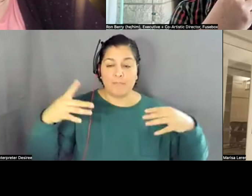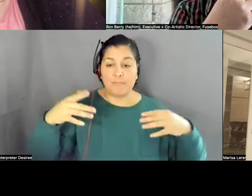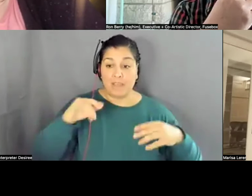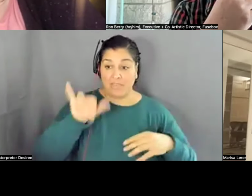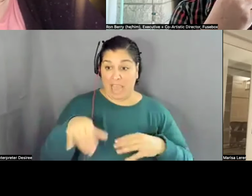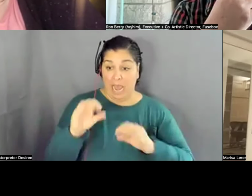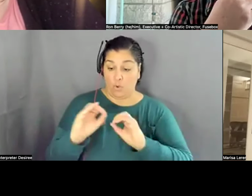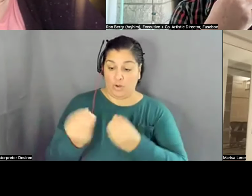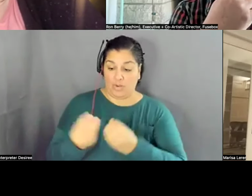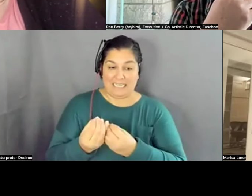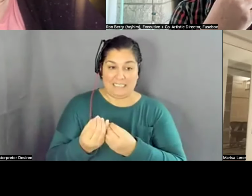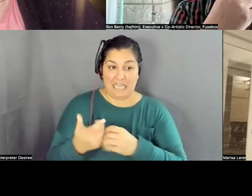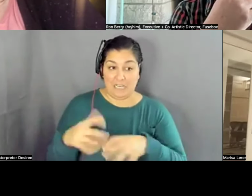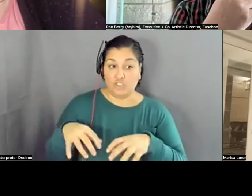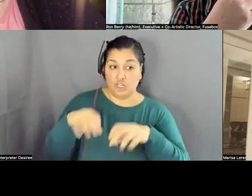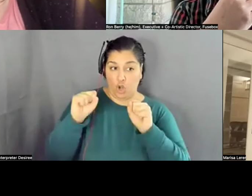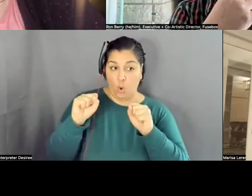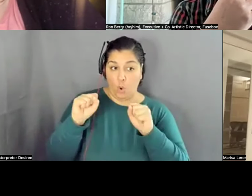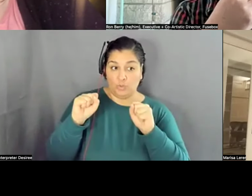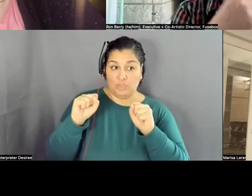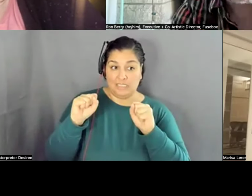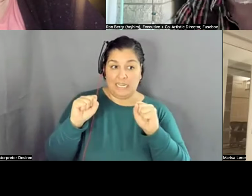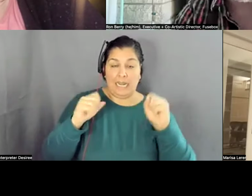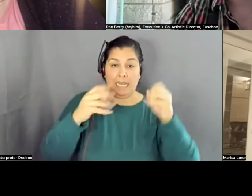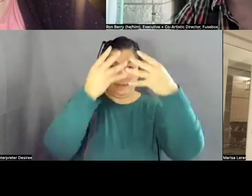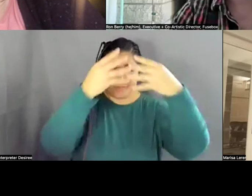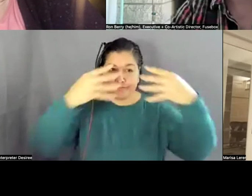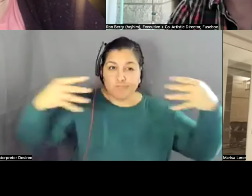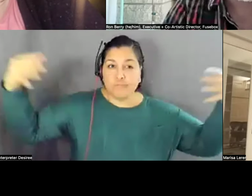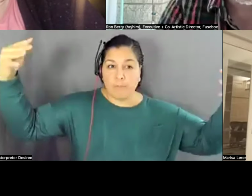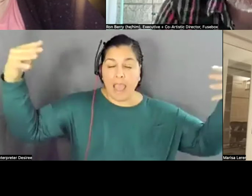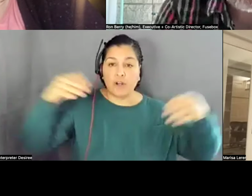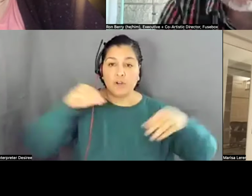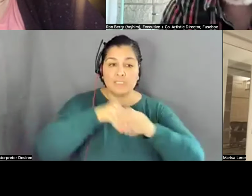so that that they covered their windows or, their gates,